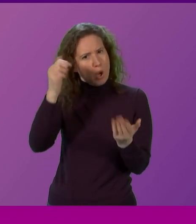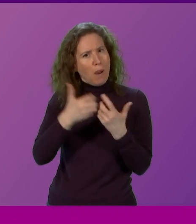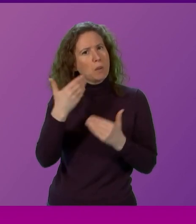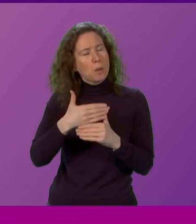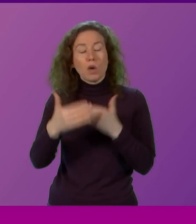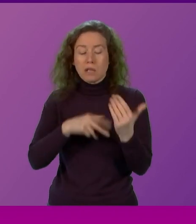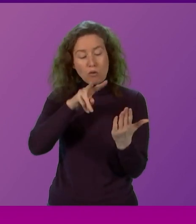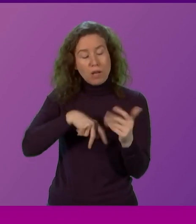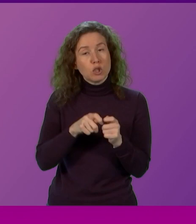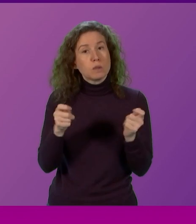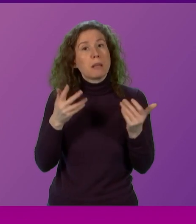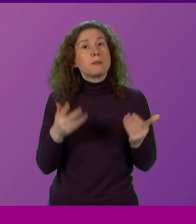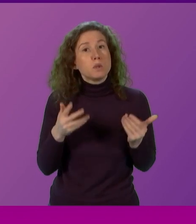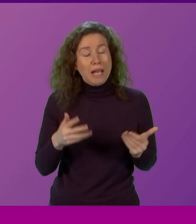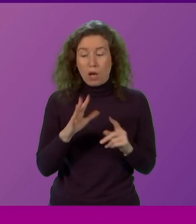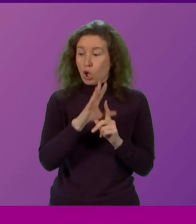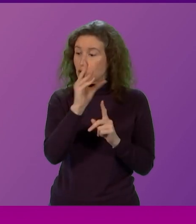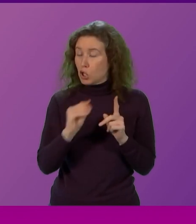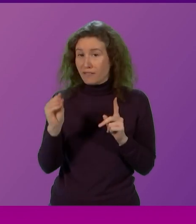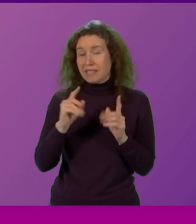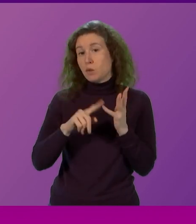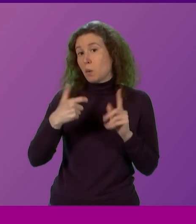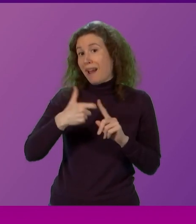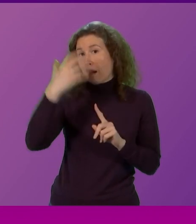I read in the newspaper today that the Conservative United Kingdom Government is about to announce